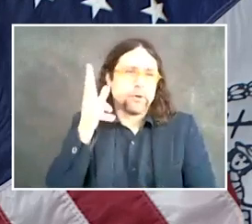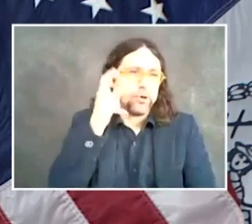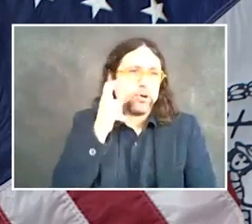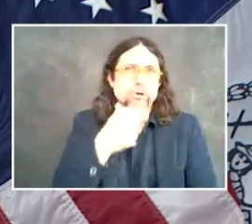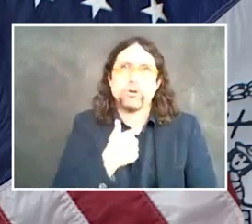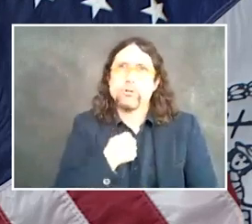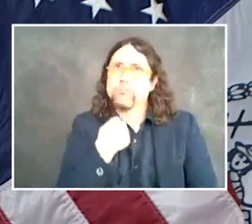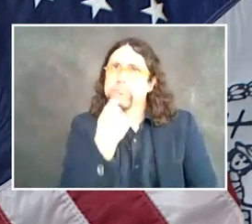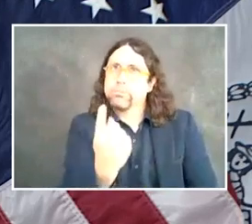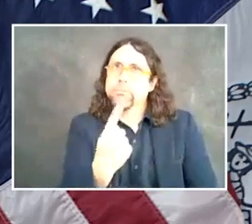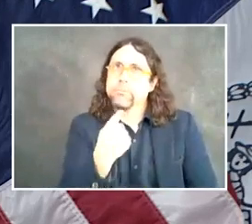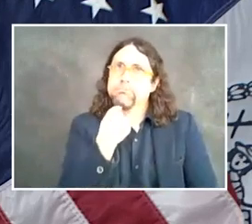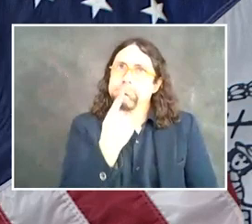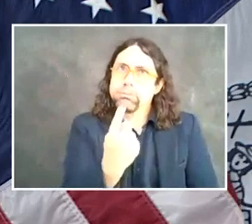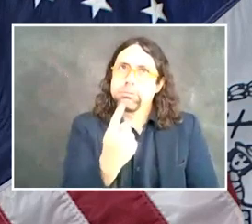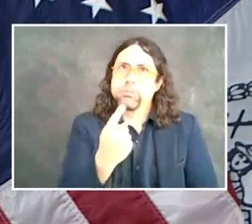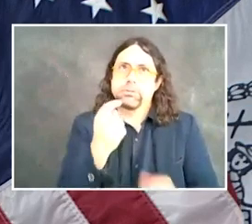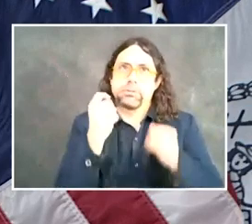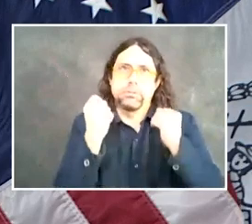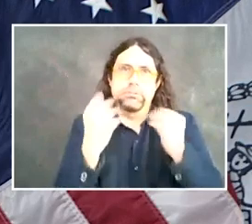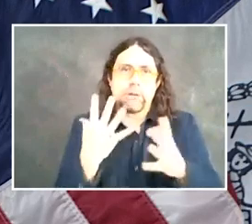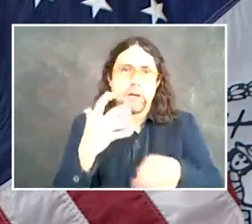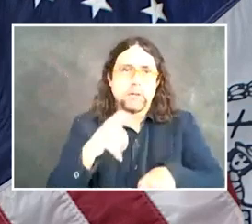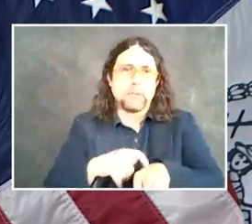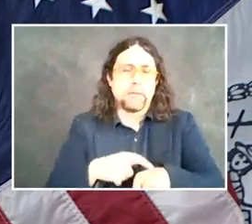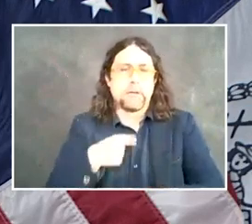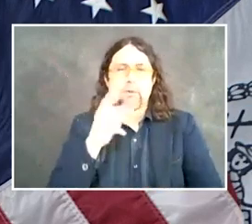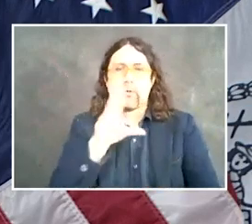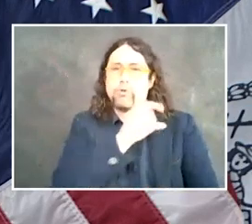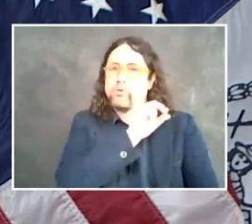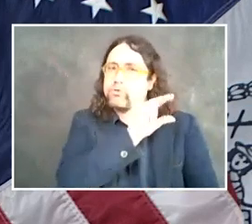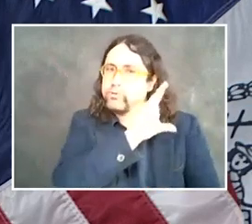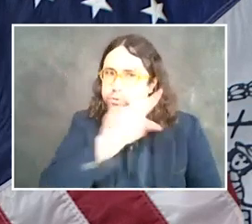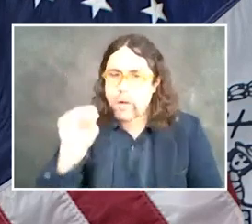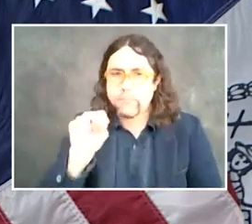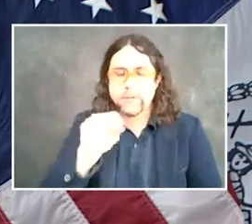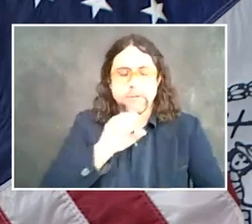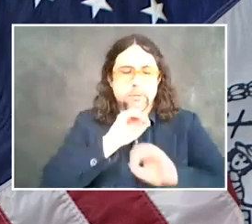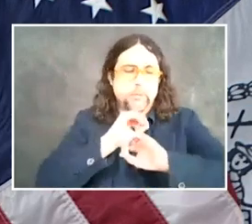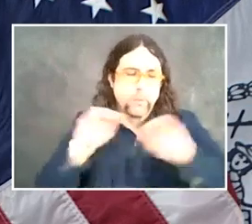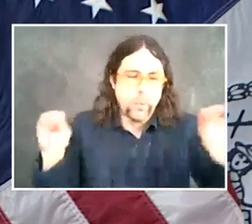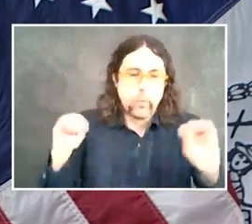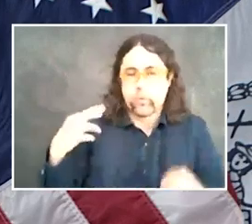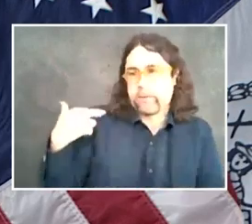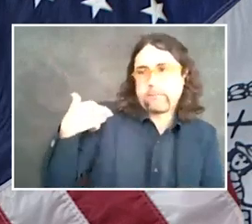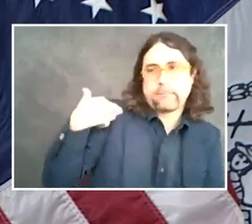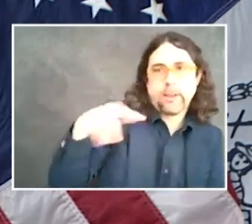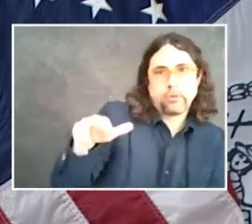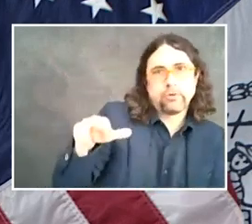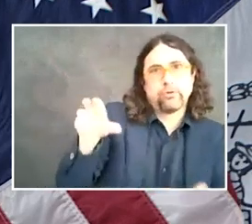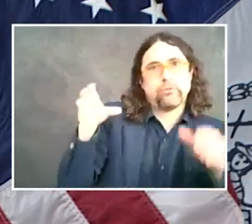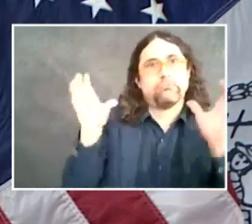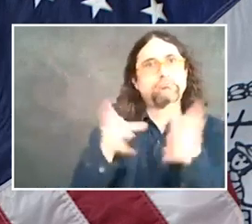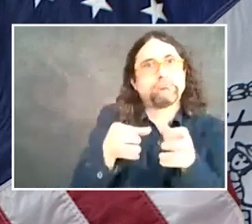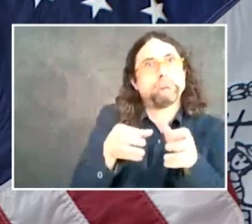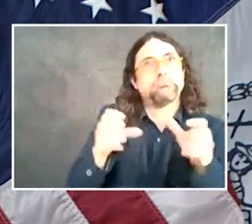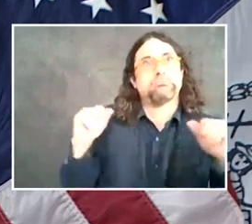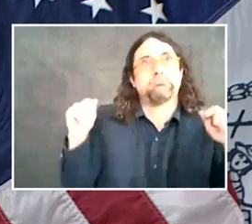TELLING PEOPLE THEY CAN'T DO SERVICES IN A LIVING ROOM. BECAUSE THAT'S GOING TO ENDANGER LIVES.